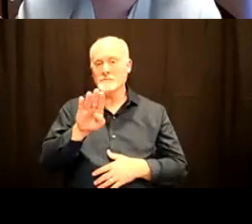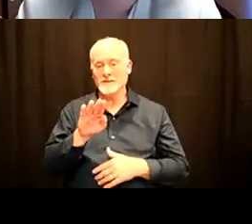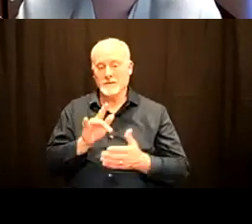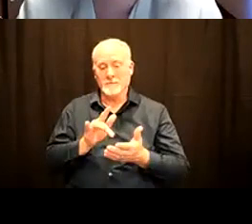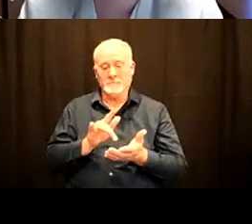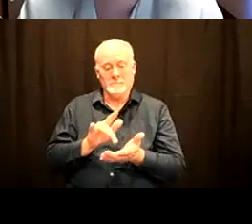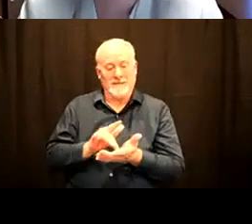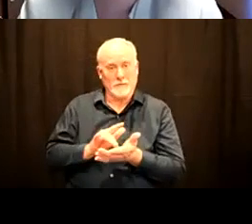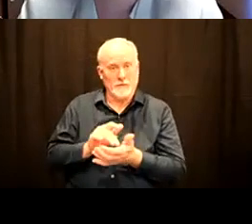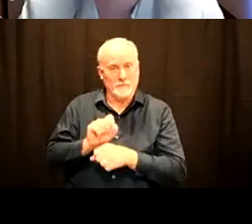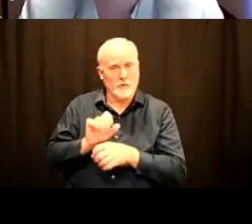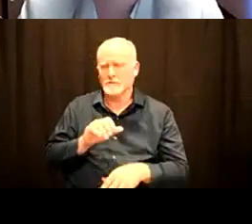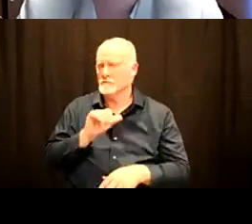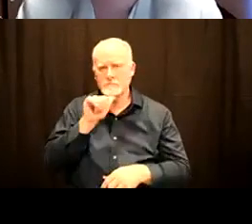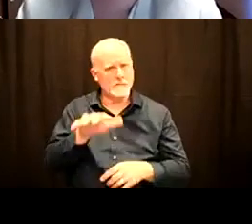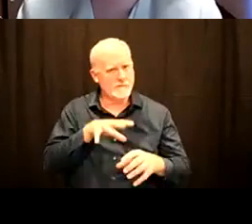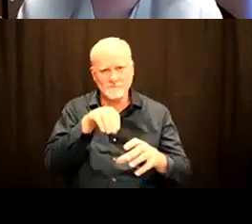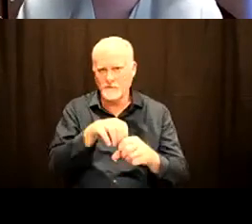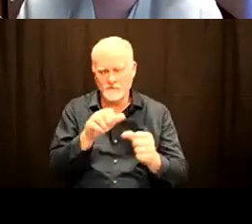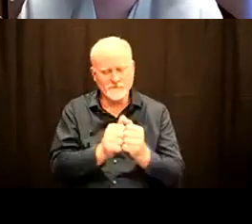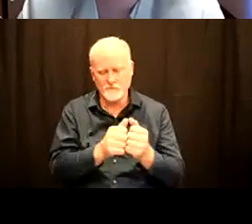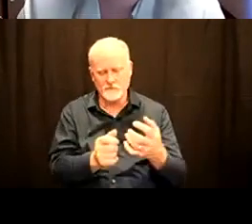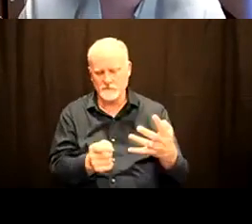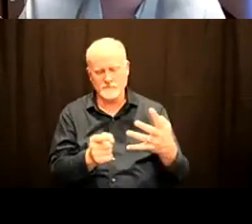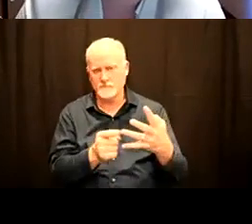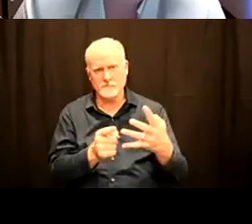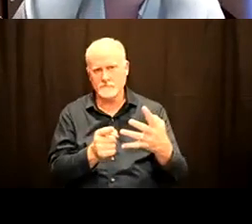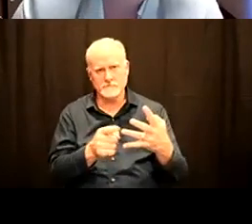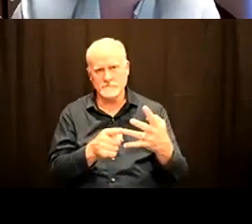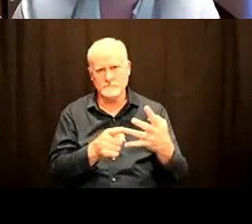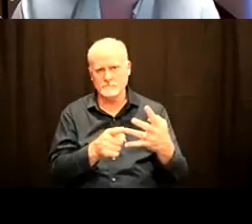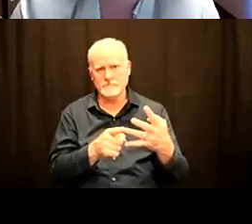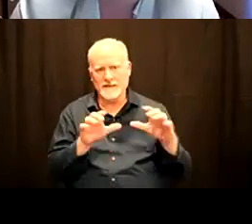will not participate part excuse me participate in active sentinel testing in the spring